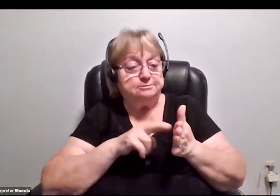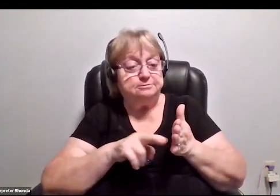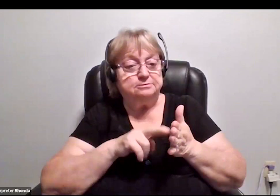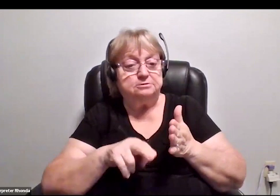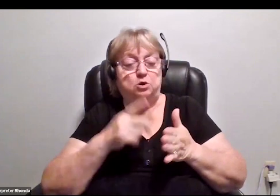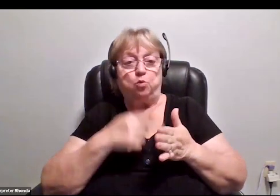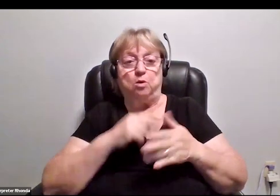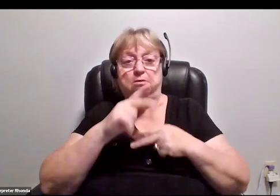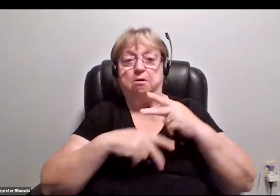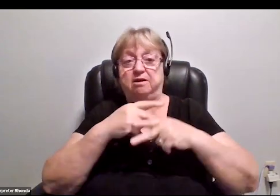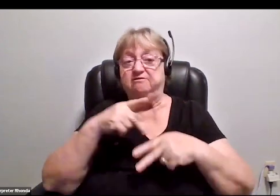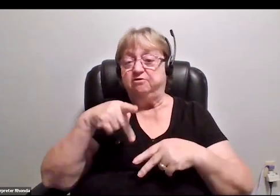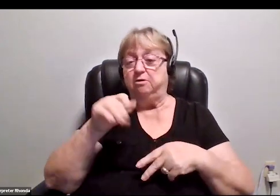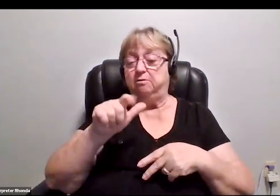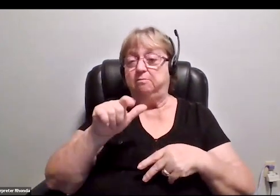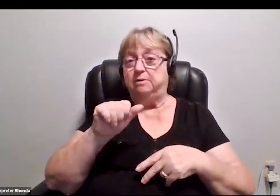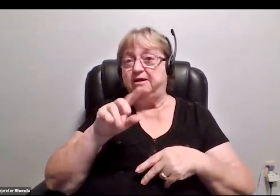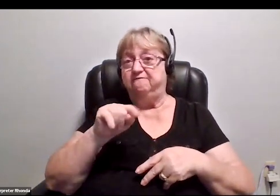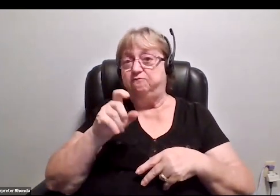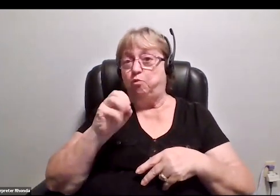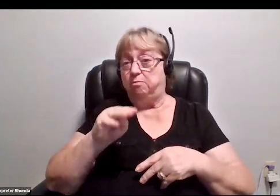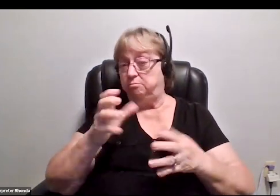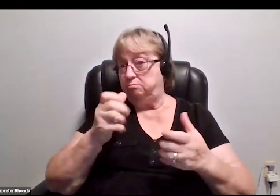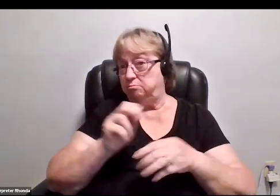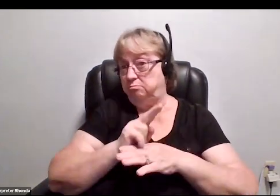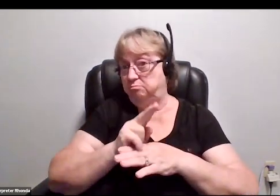so you can pick the one that best suits your particular needs.